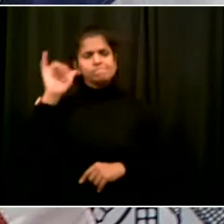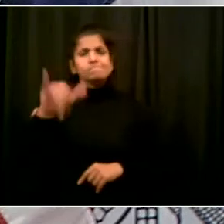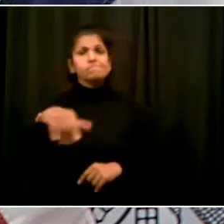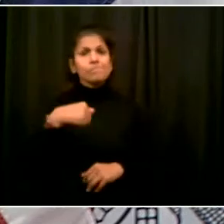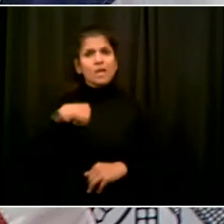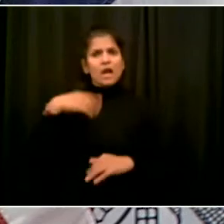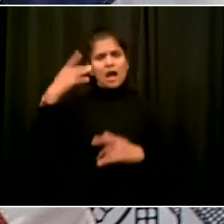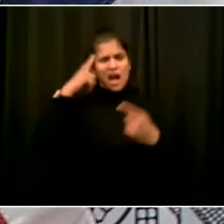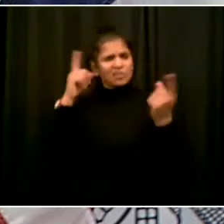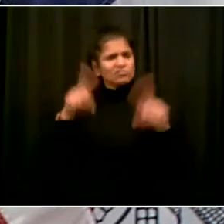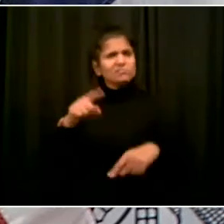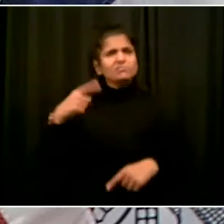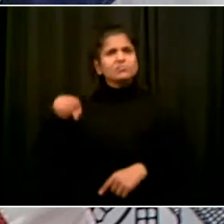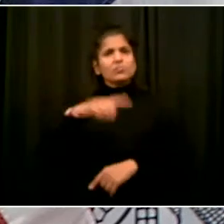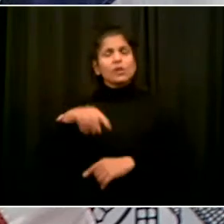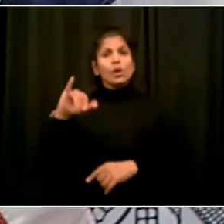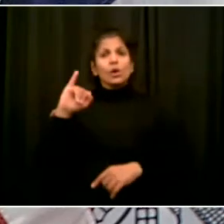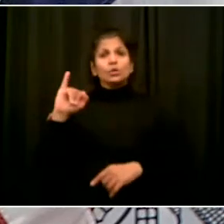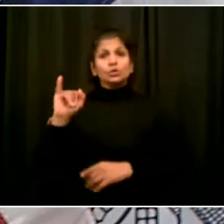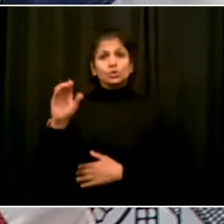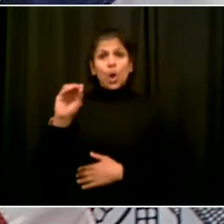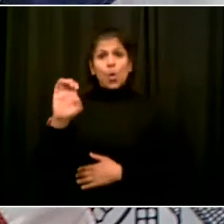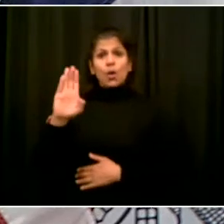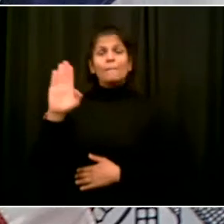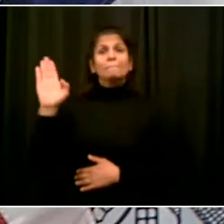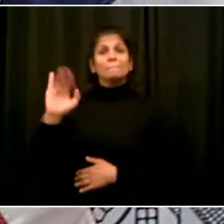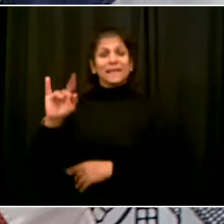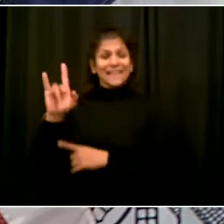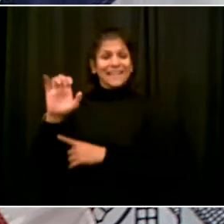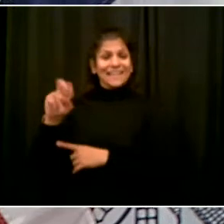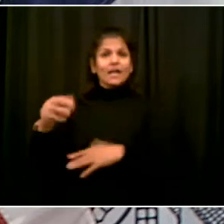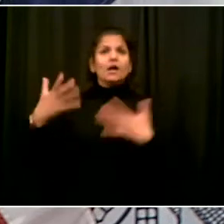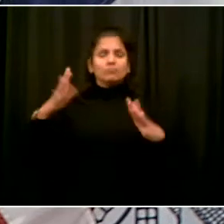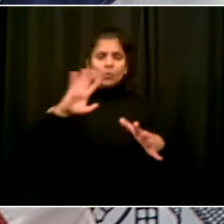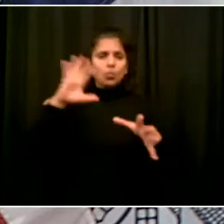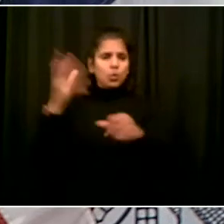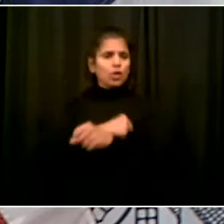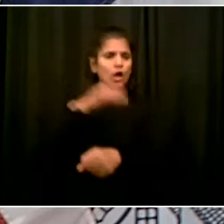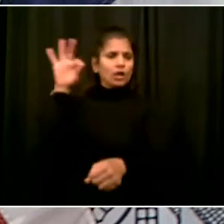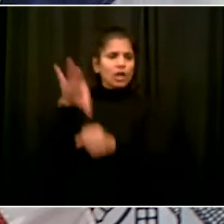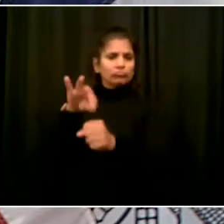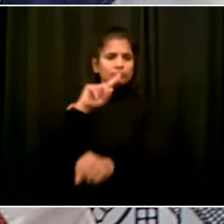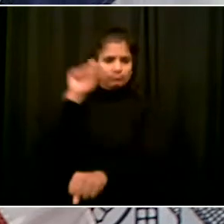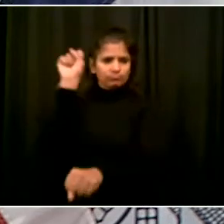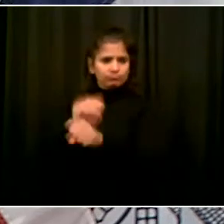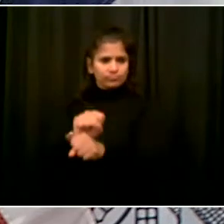QUESTION. I THINK WE CAN ALL AGREE INCLUDING THE TRUMP ADMINISTRATION. THAT THE ECELTION OF JOE BIDEN ACTUALLY HAPPEN.